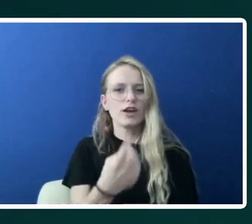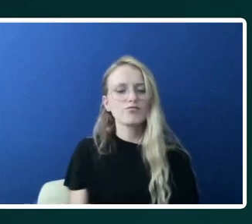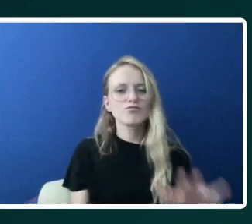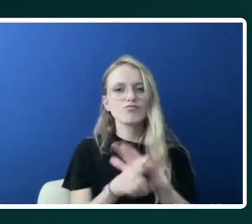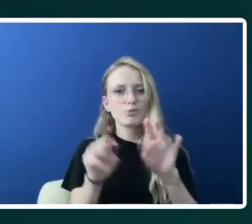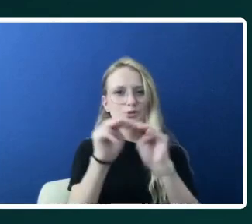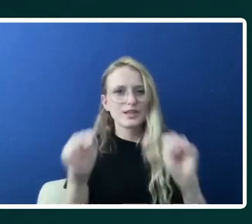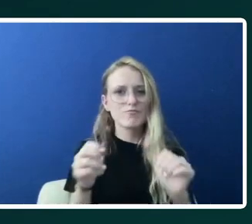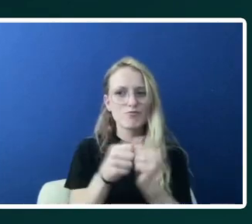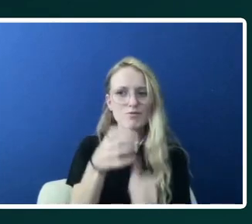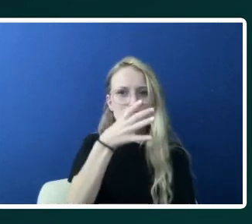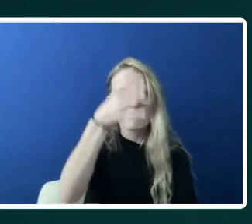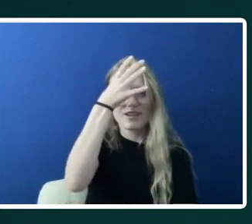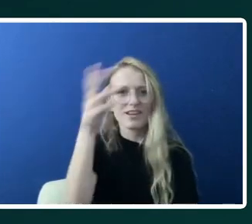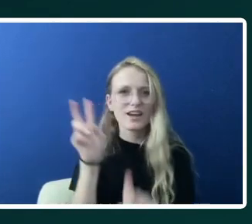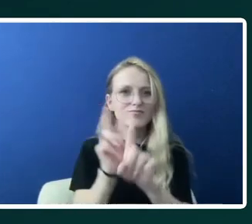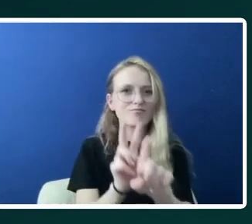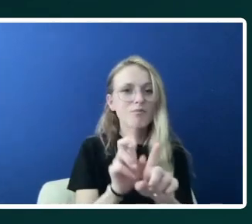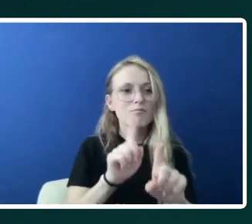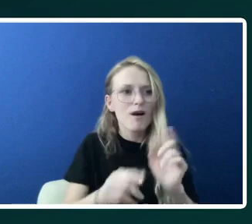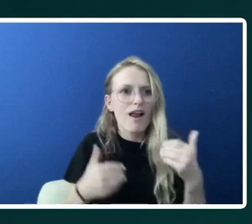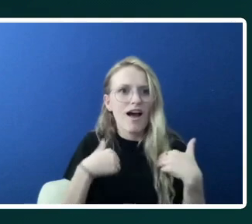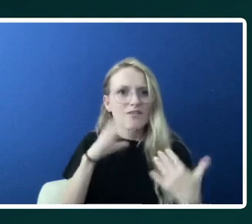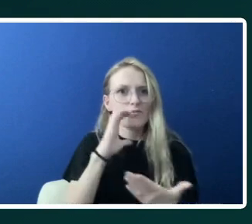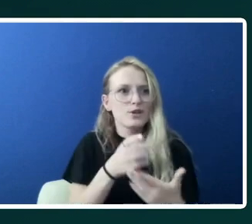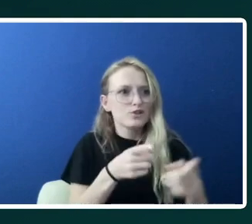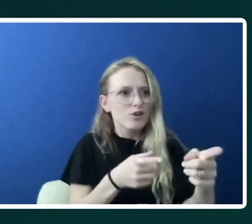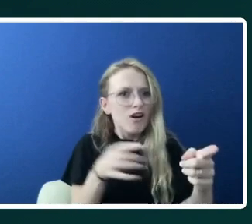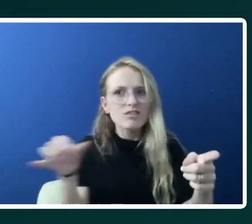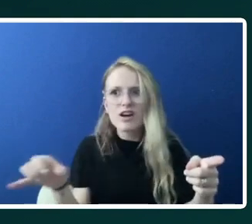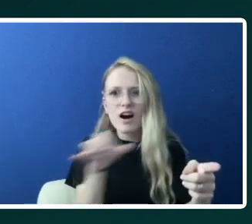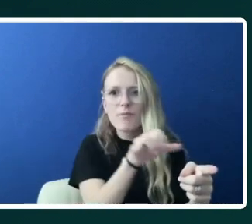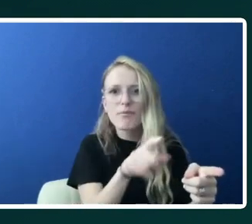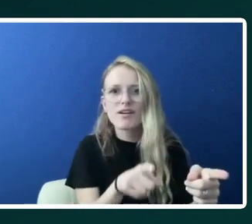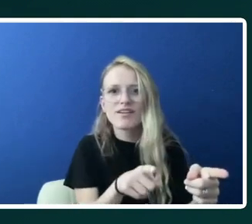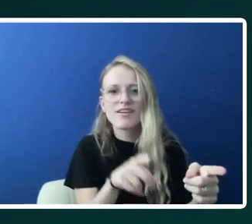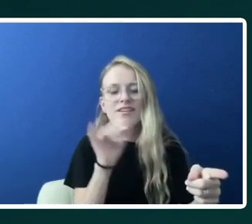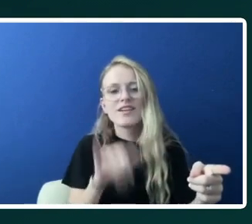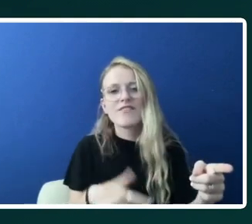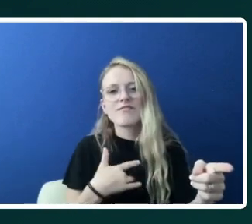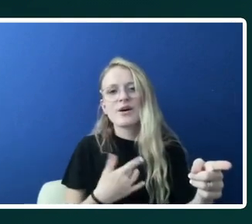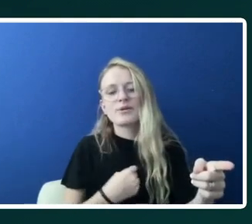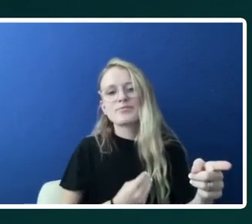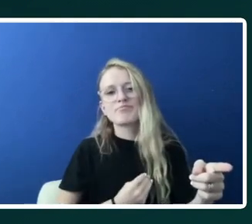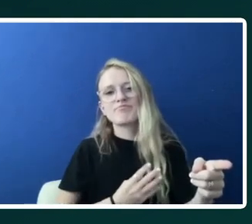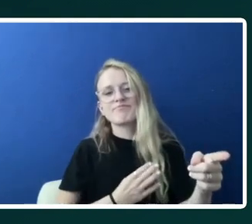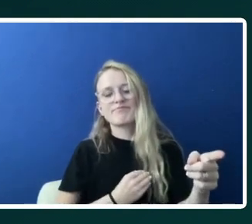but to have a painting on view that looked so much like them. It felt like providence to us.